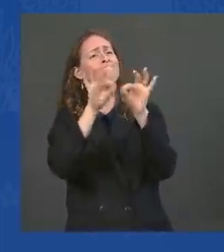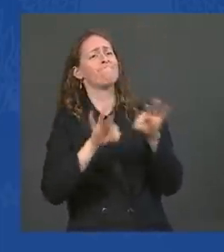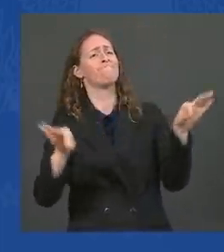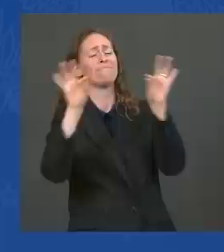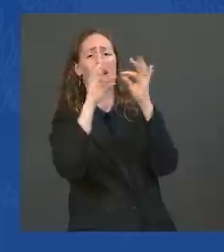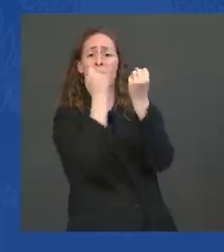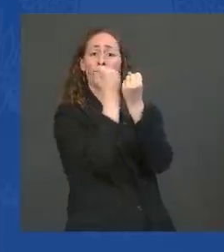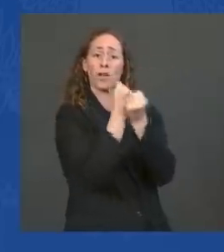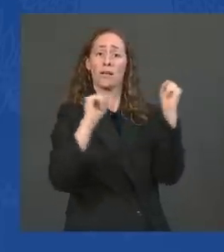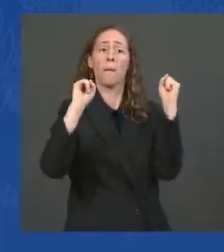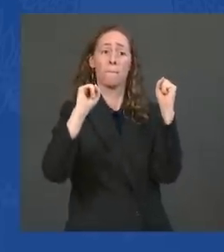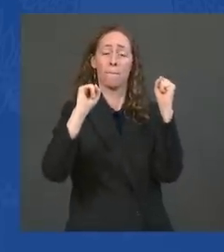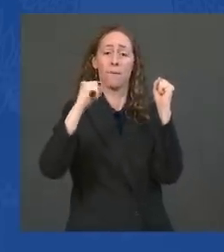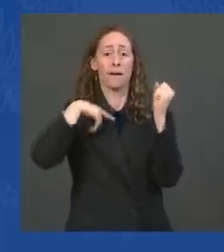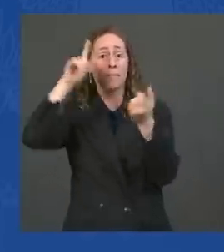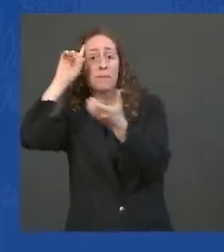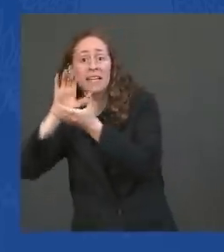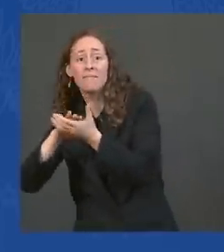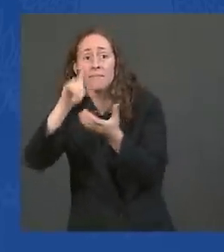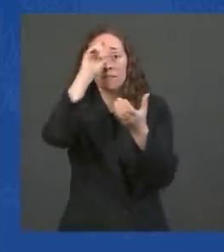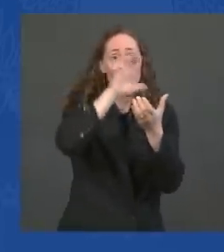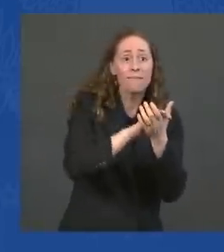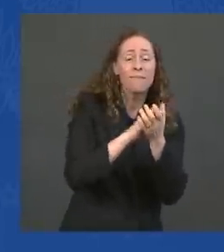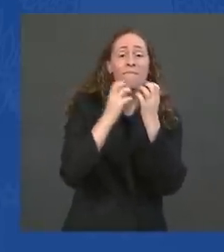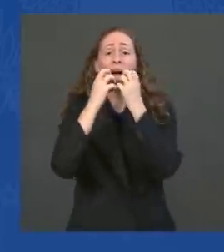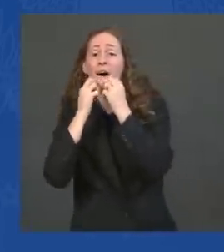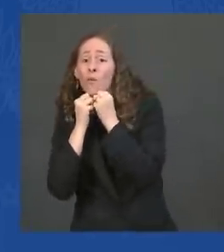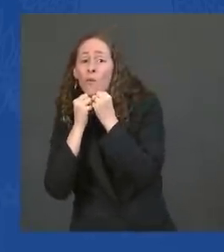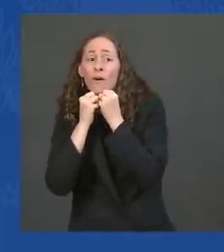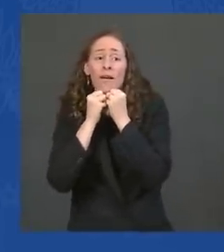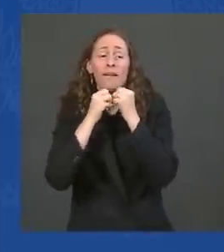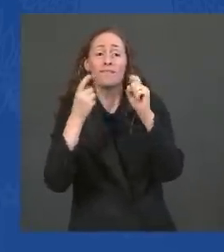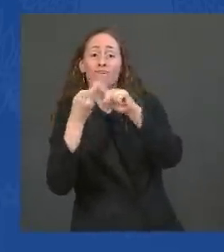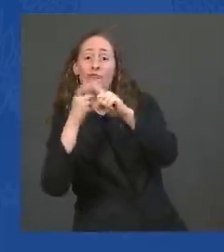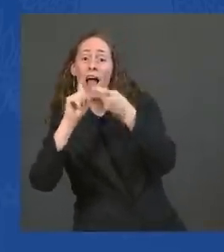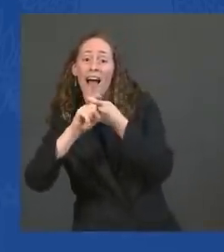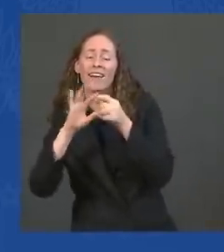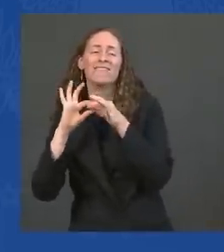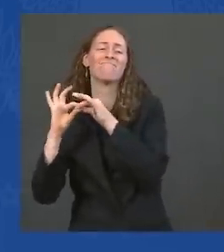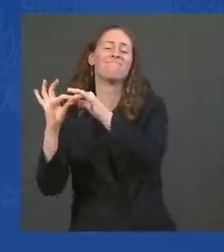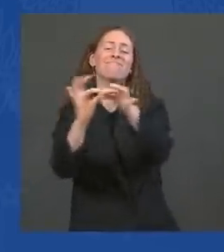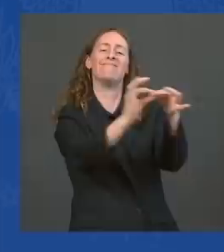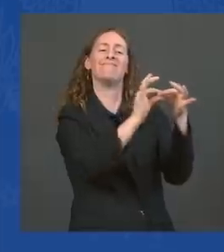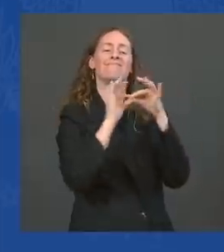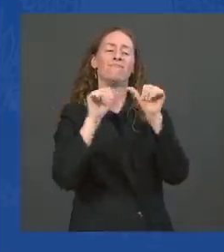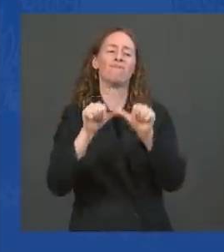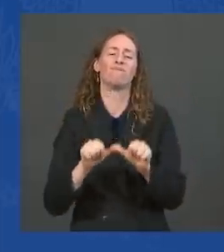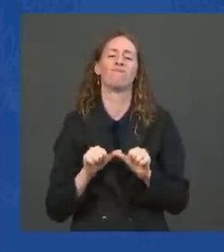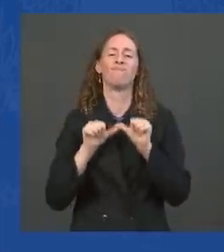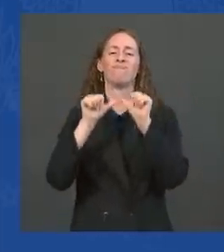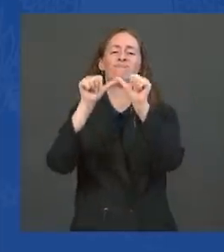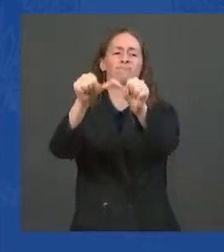sustained by the bonds of friendship we have forged, enabled by the sacrifice of those who have gone before us,